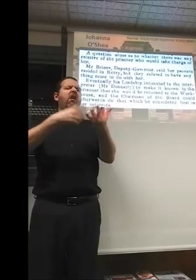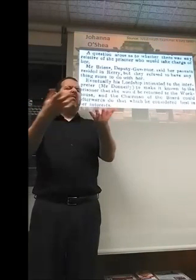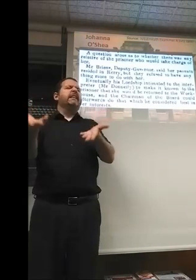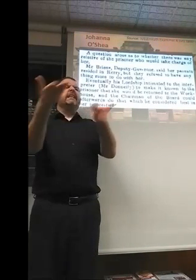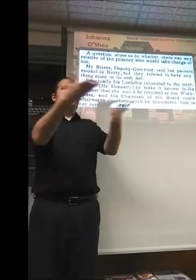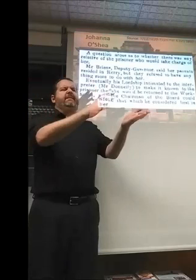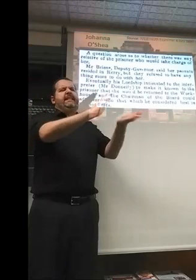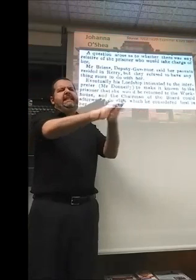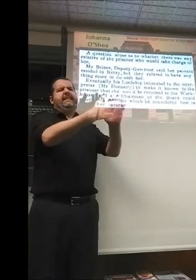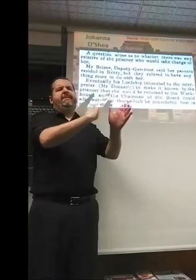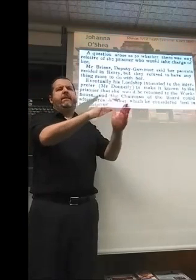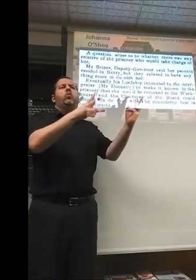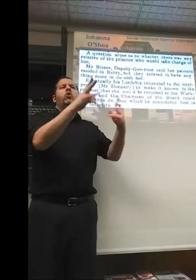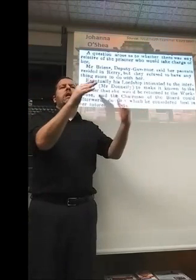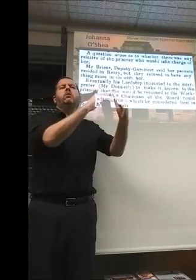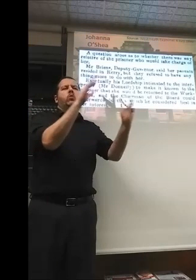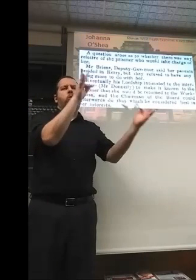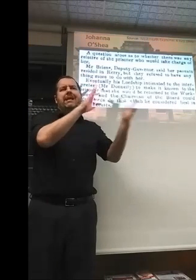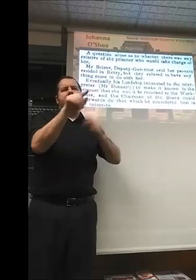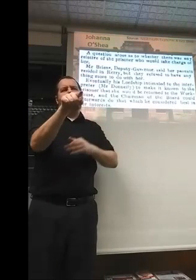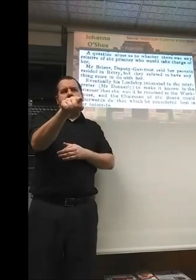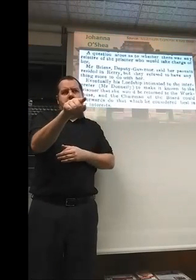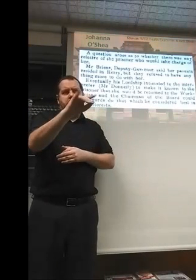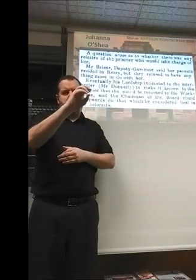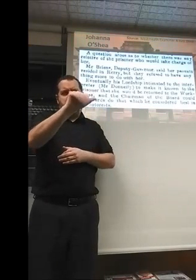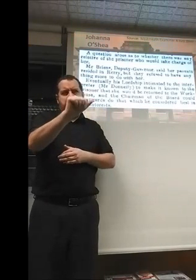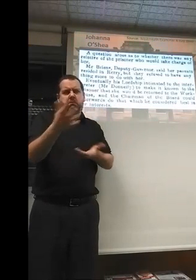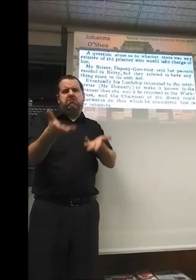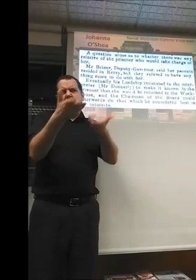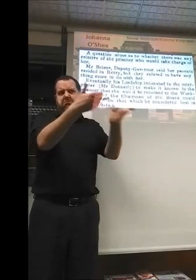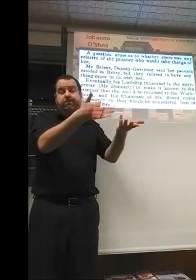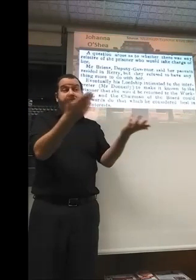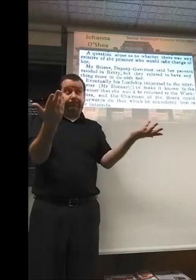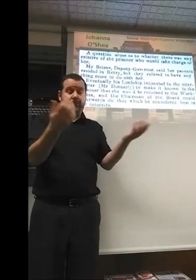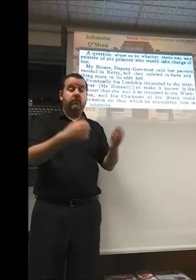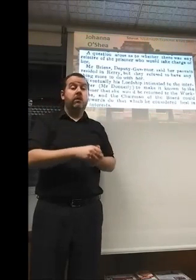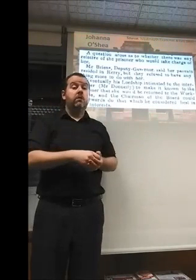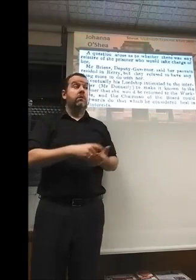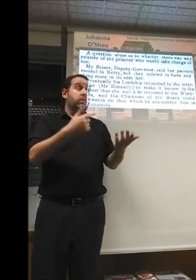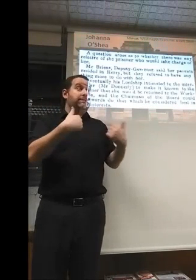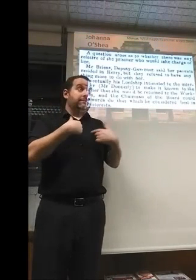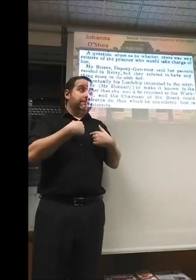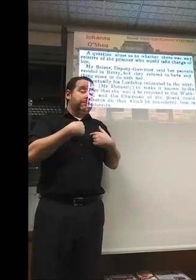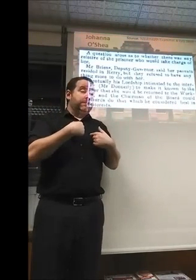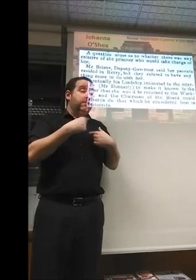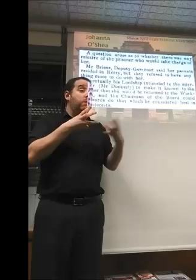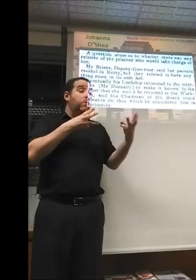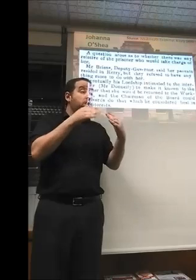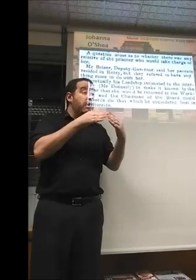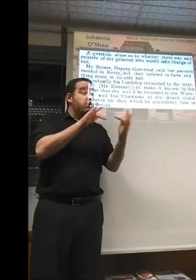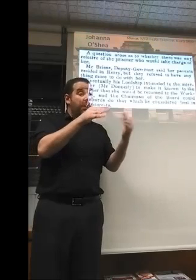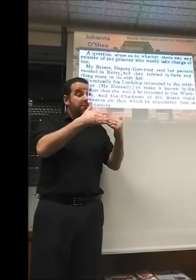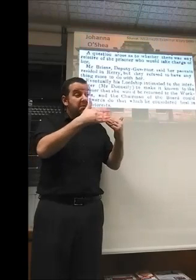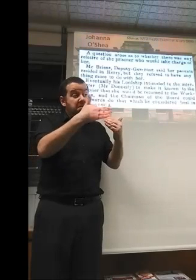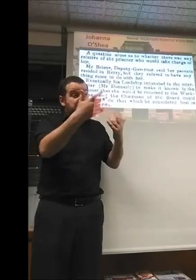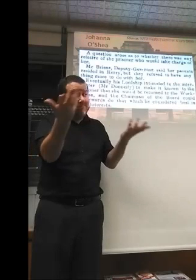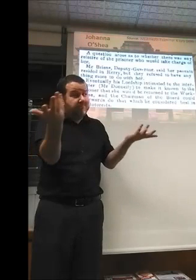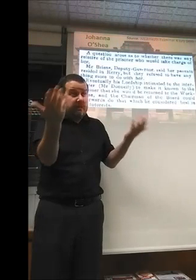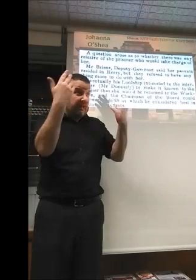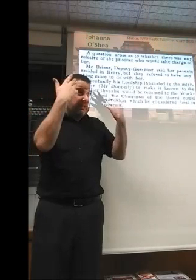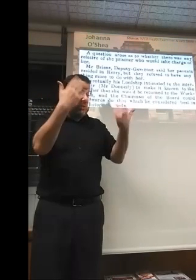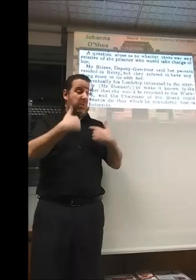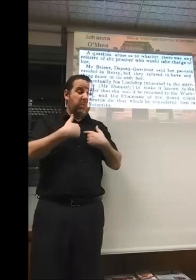But then when the case came to court, someone said “yes I definitely saw James walking